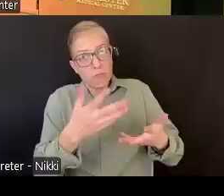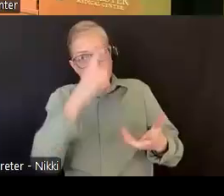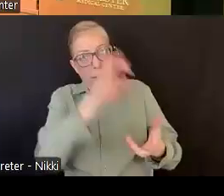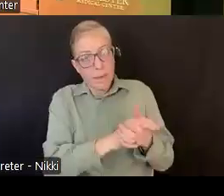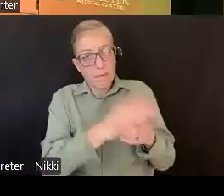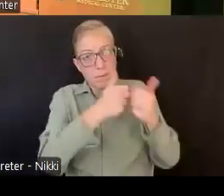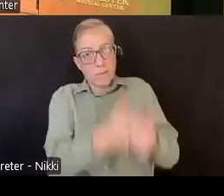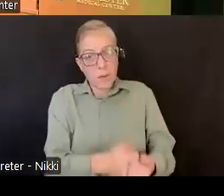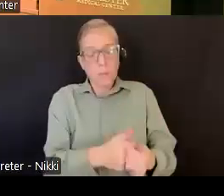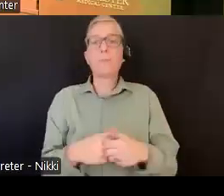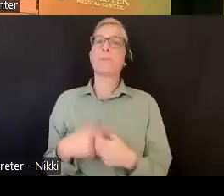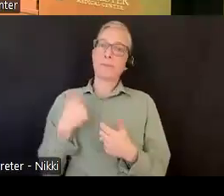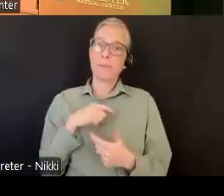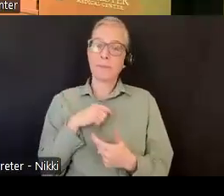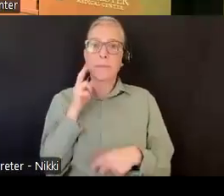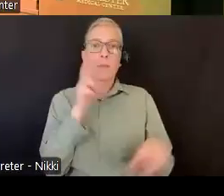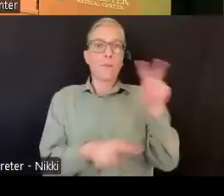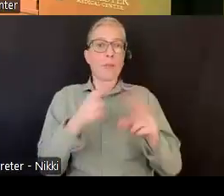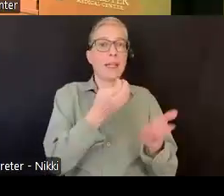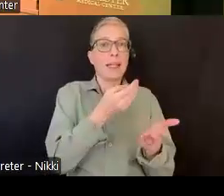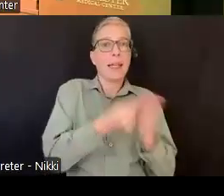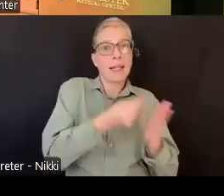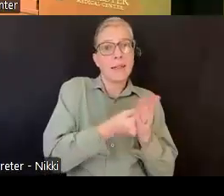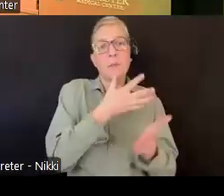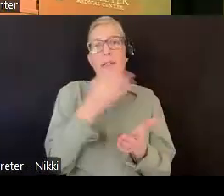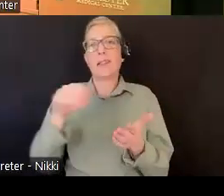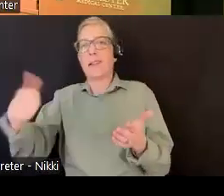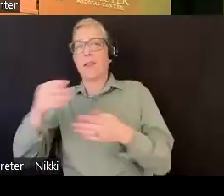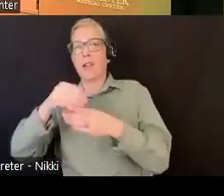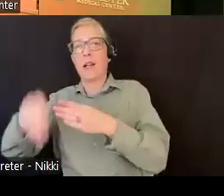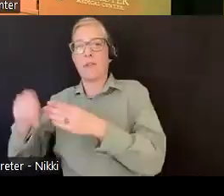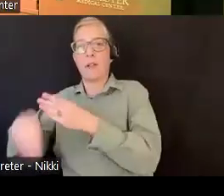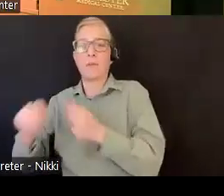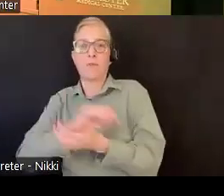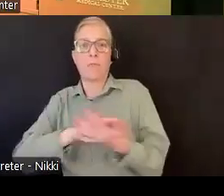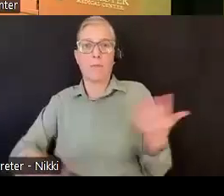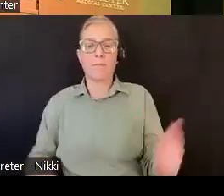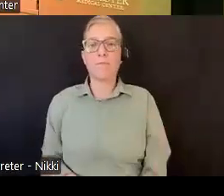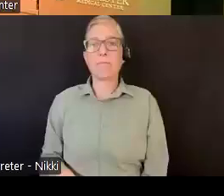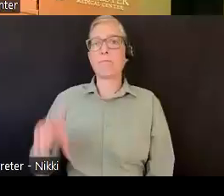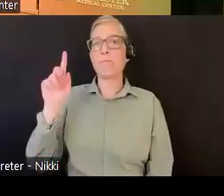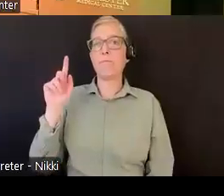sort of economic and also the uh sort of uh other outcomes as well. Terrific. Thank you. Looking